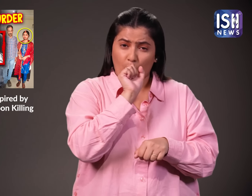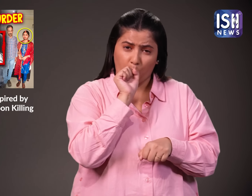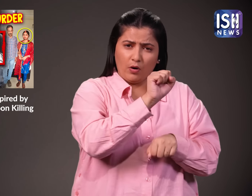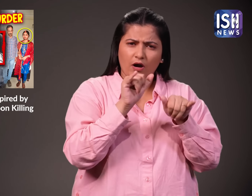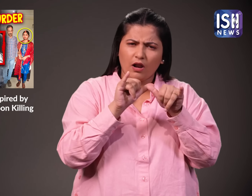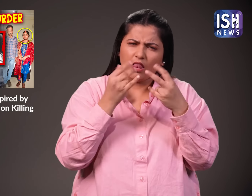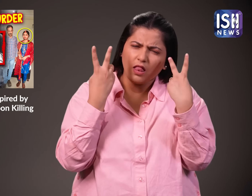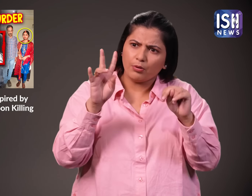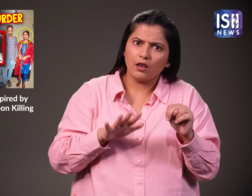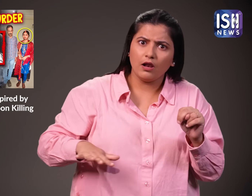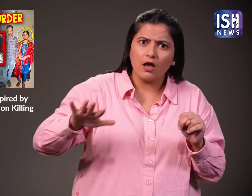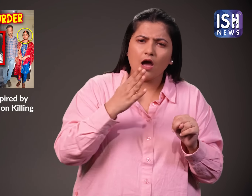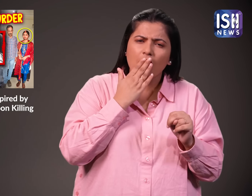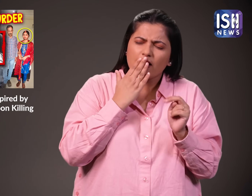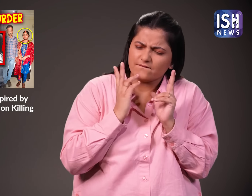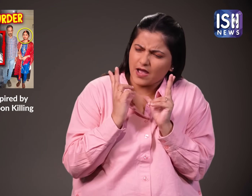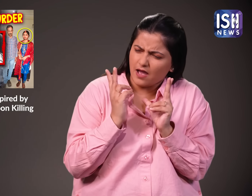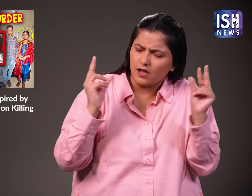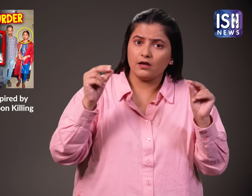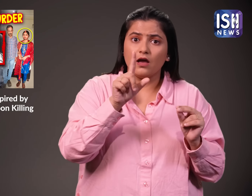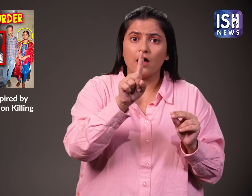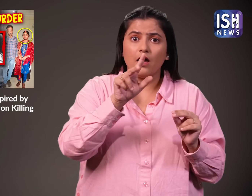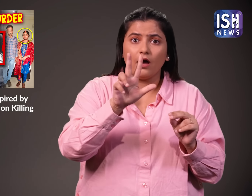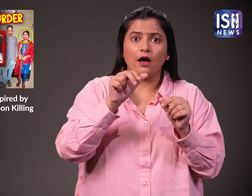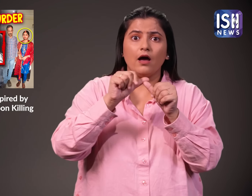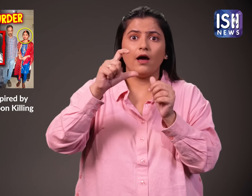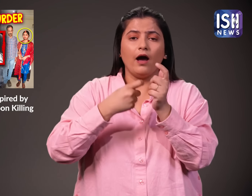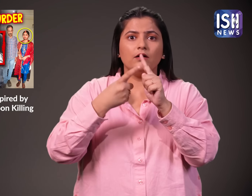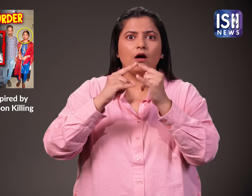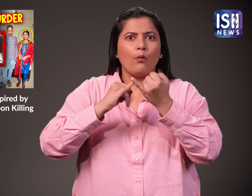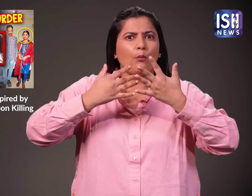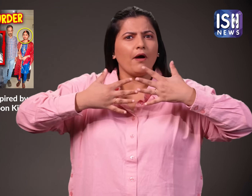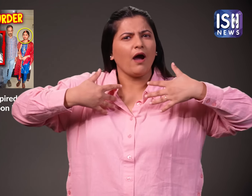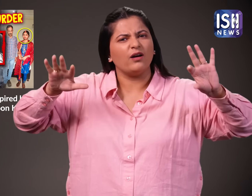He owned a massive 18 acres of land.